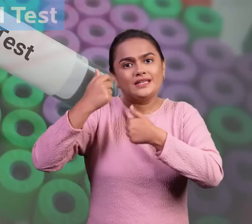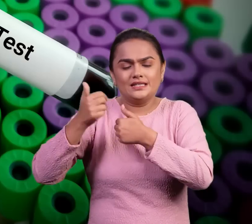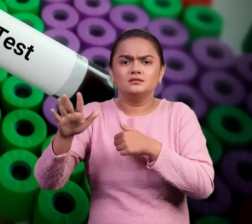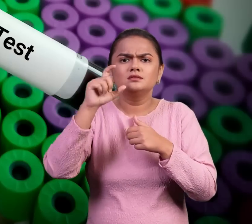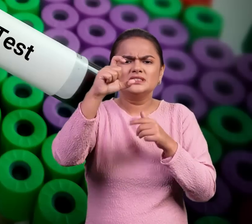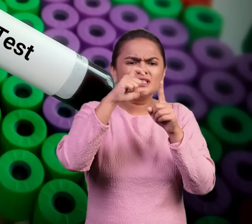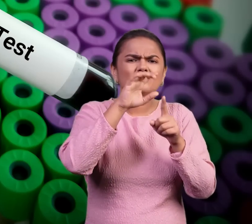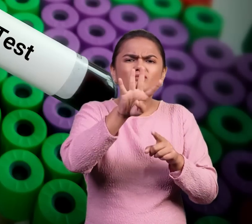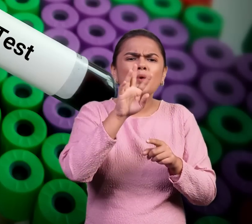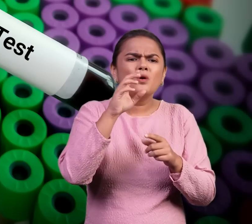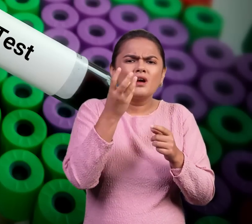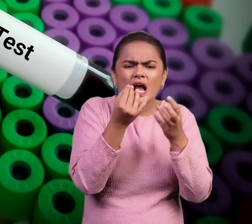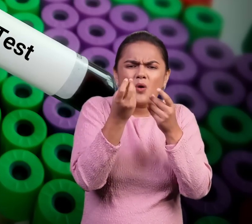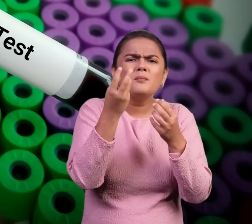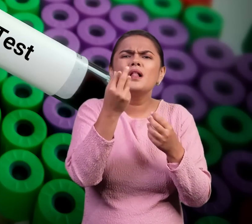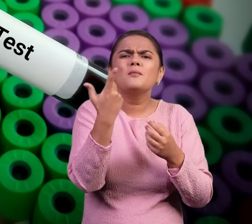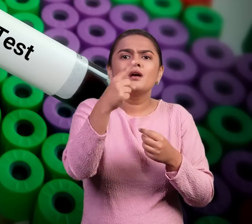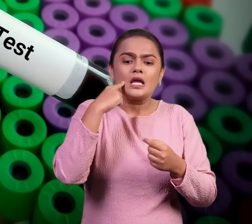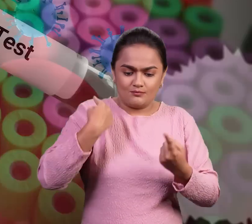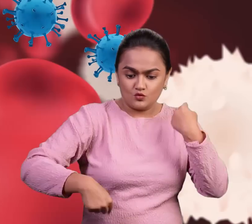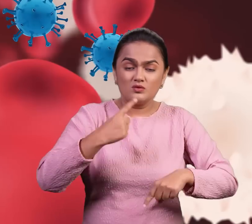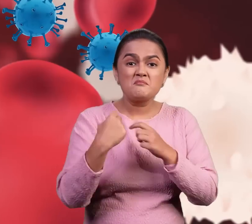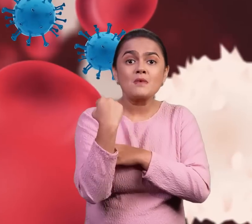CD4 count indicates the strength of the immune system.